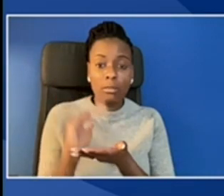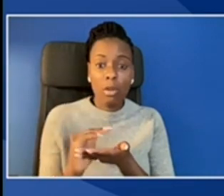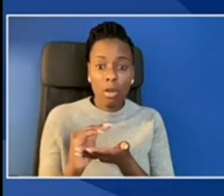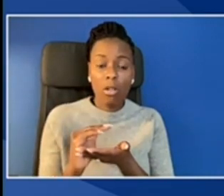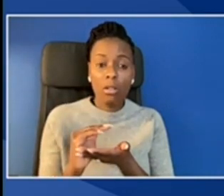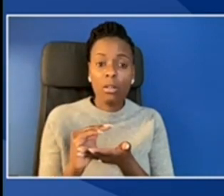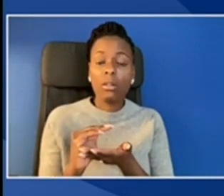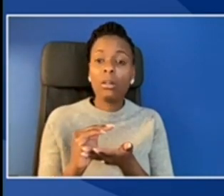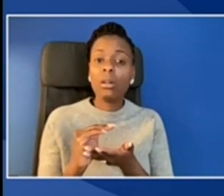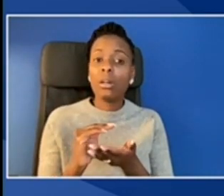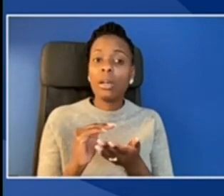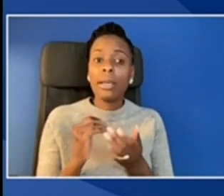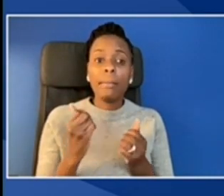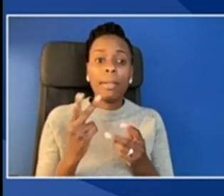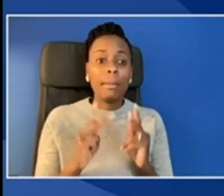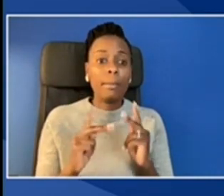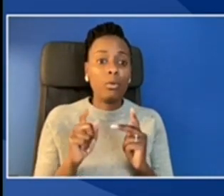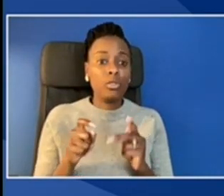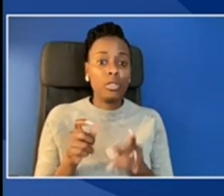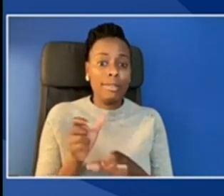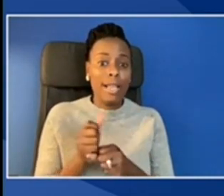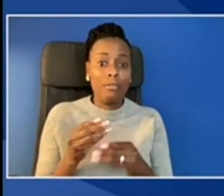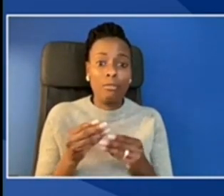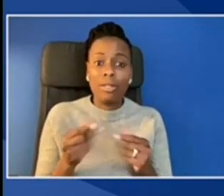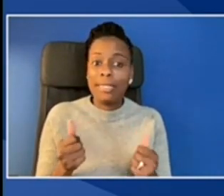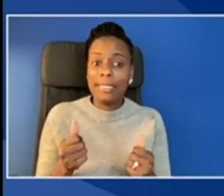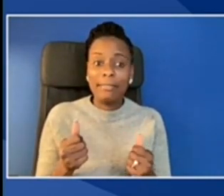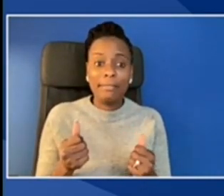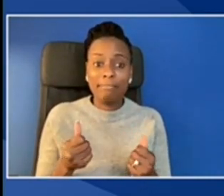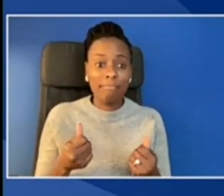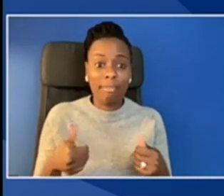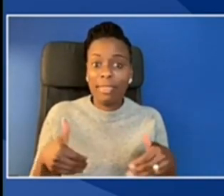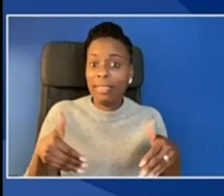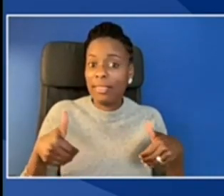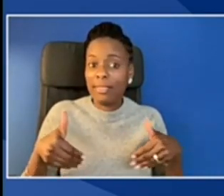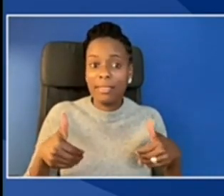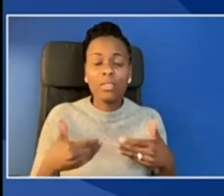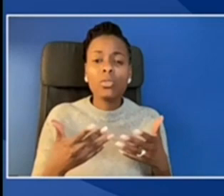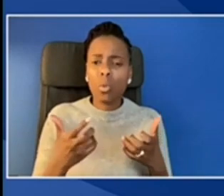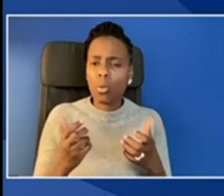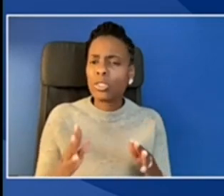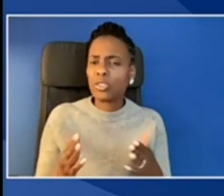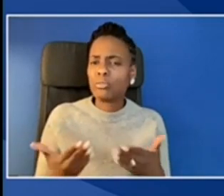So I really just kind of want to bring that comment back into the space.